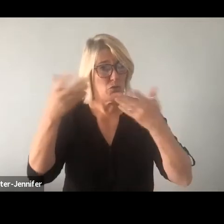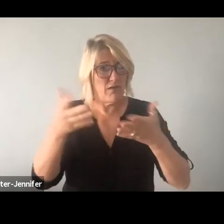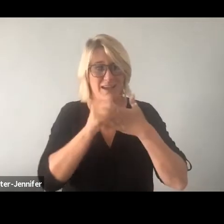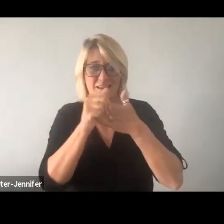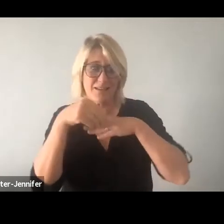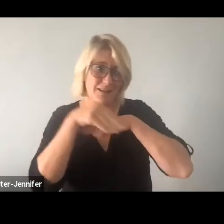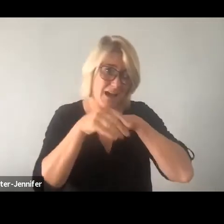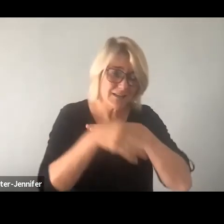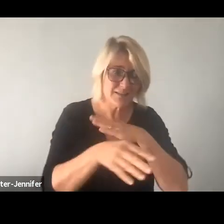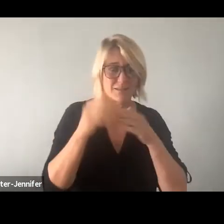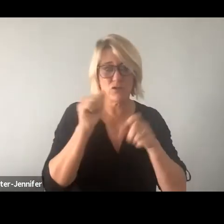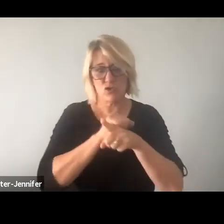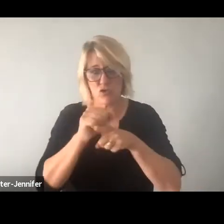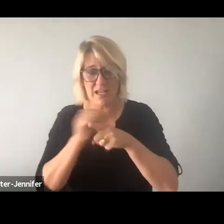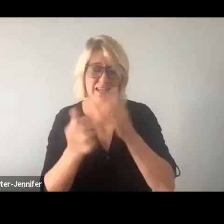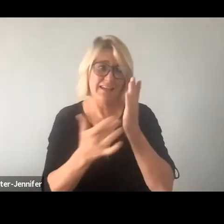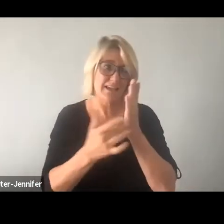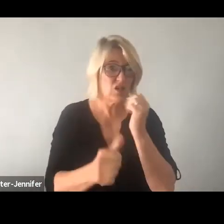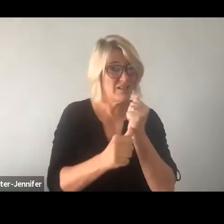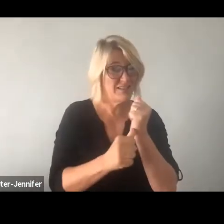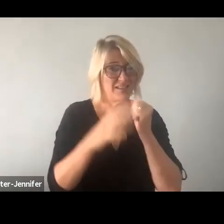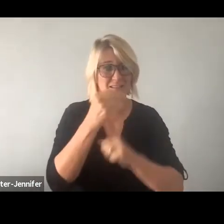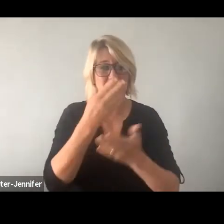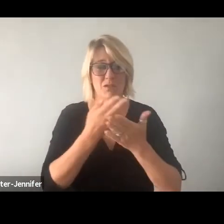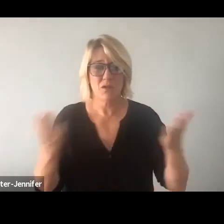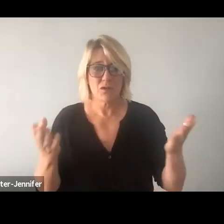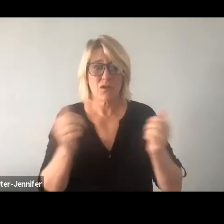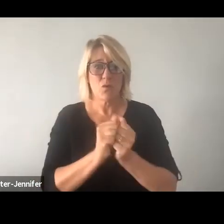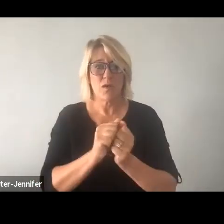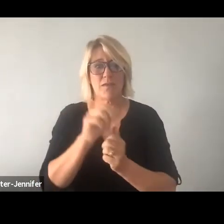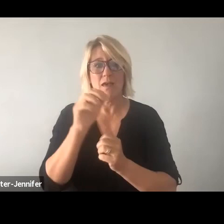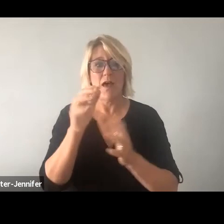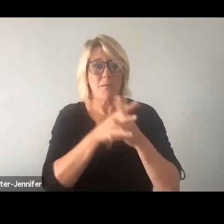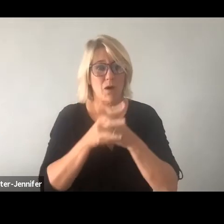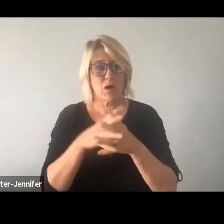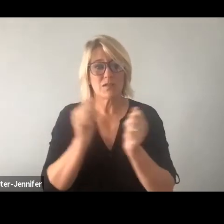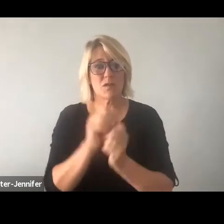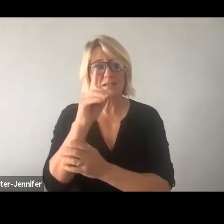ten regional centers that are dispersed across the country and our core mission is to provide guidance, training and